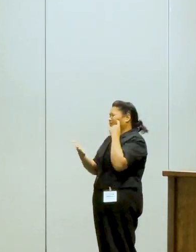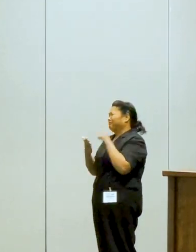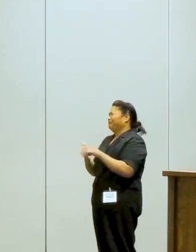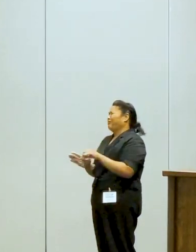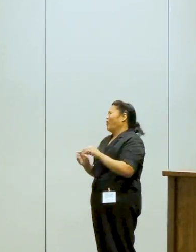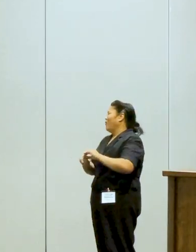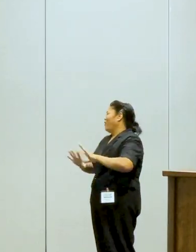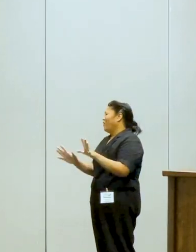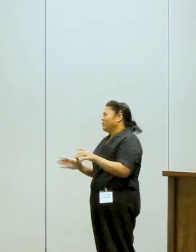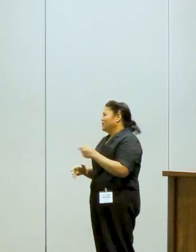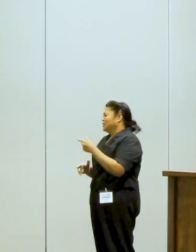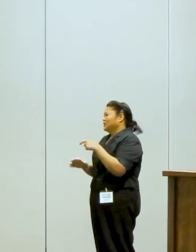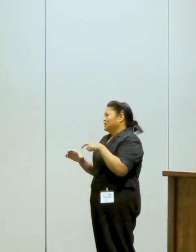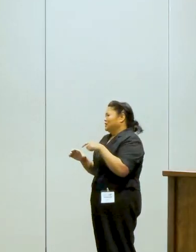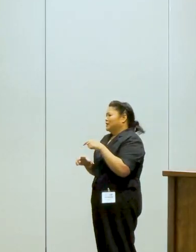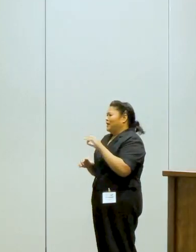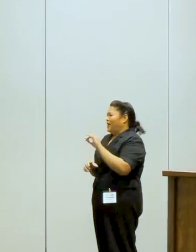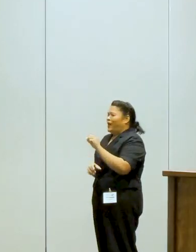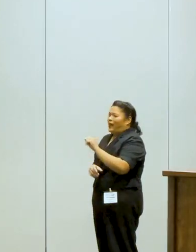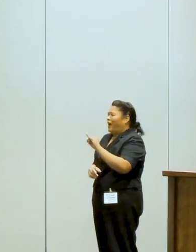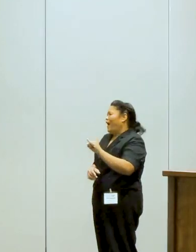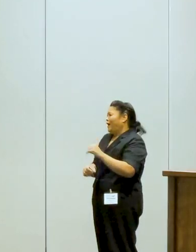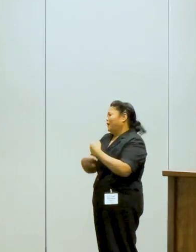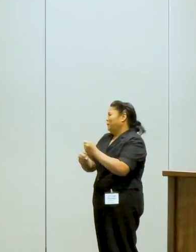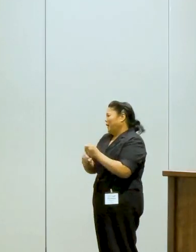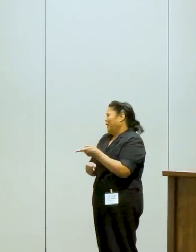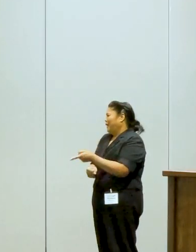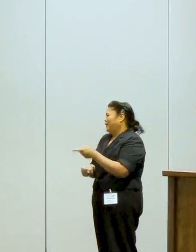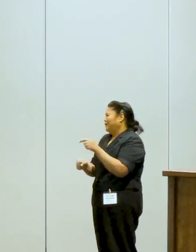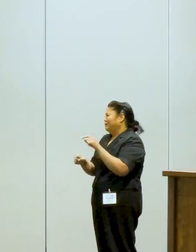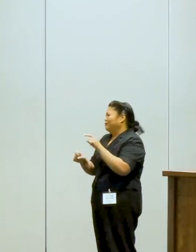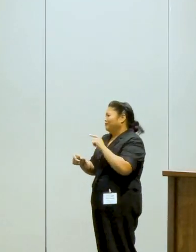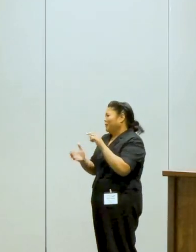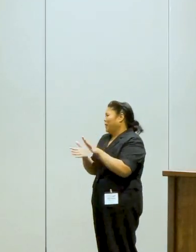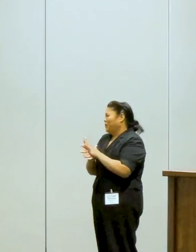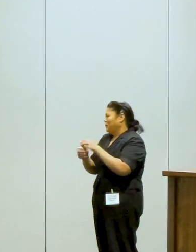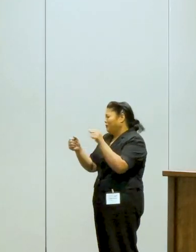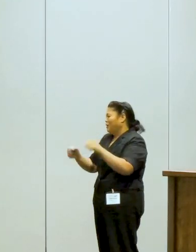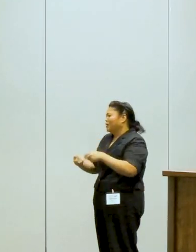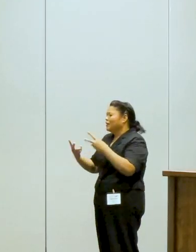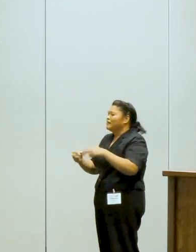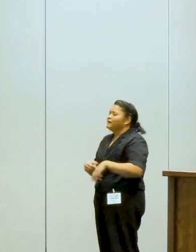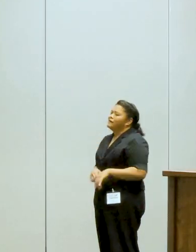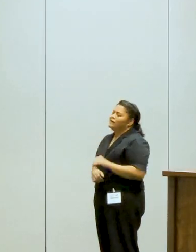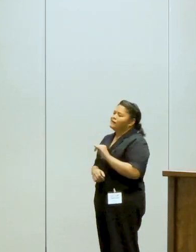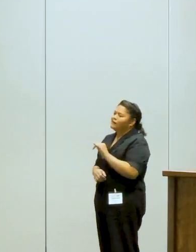and I'm a faculty member myself, so when I see those things, I'm interested, right? I've heard it's largely inaccurate that it